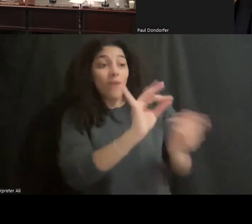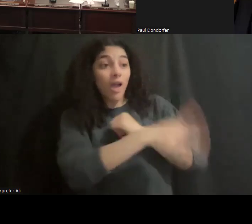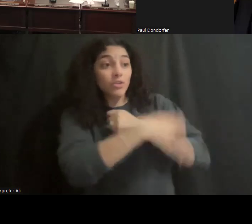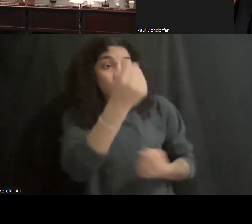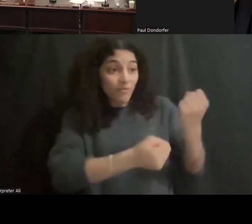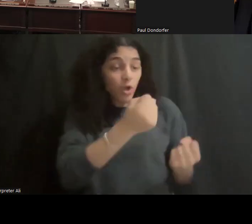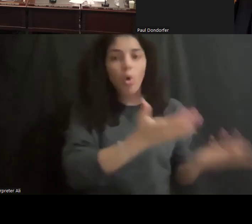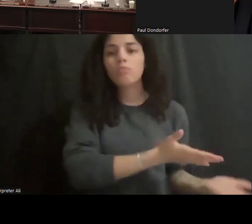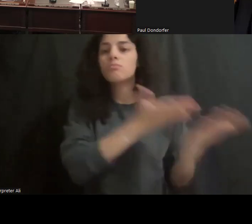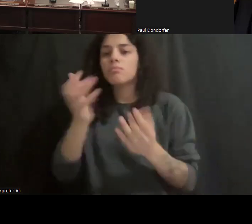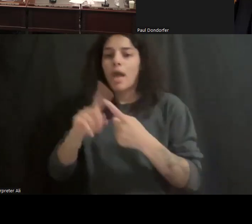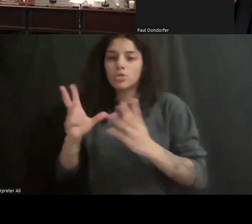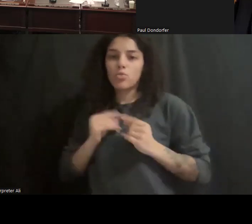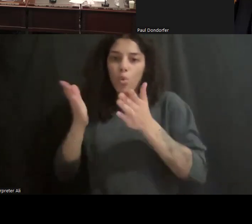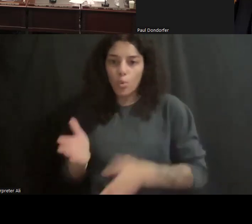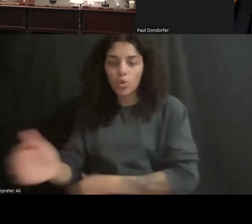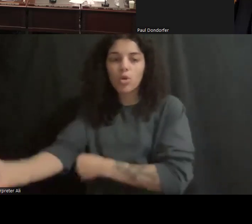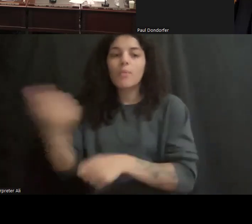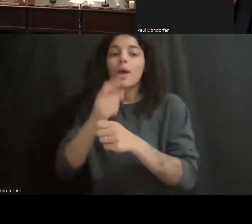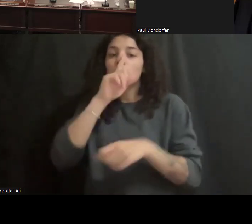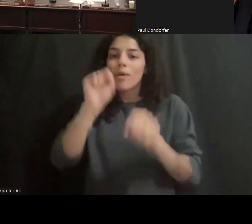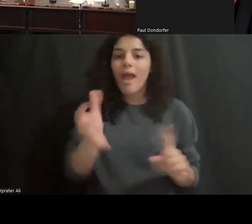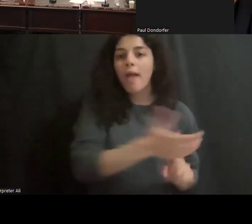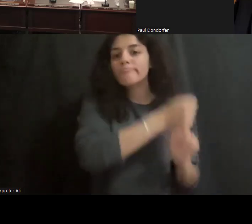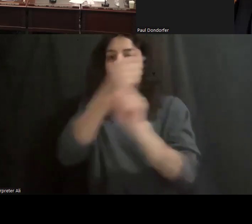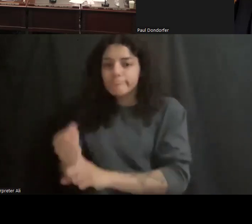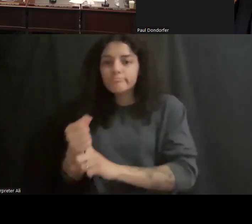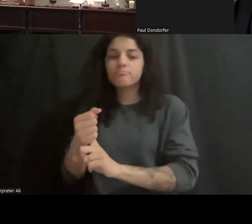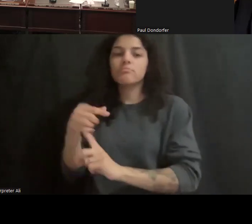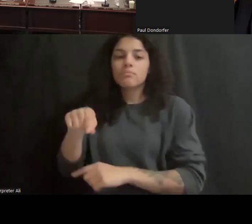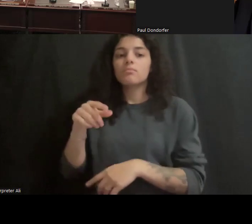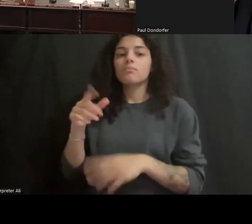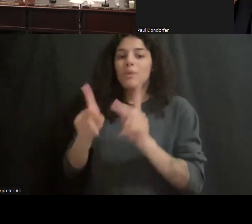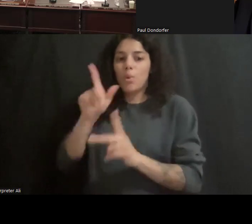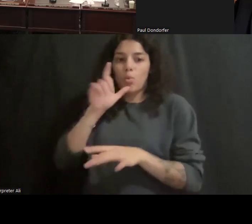criminals who commit these crimes and to hopefully prevent the tragic deaths of innocent people in